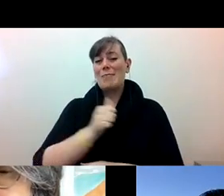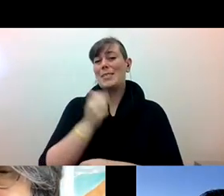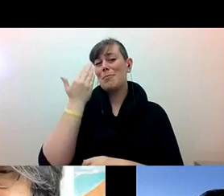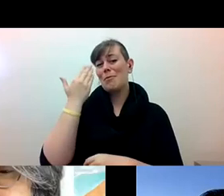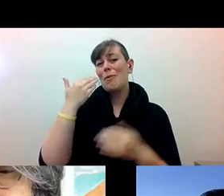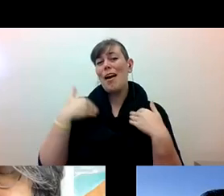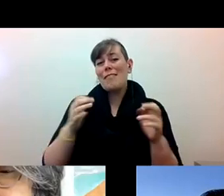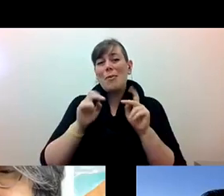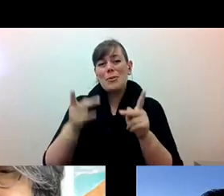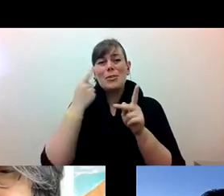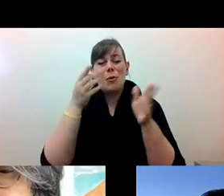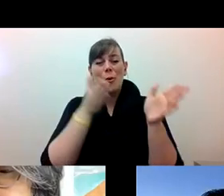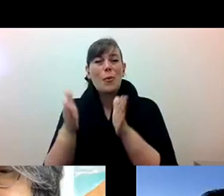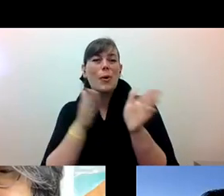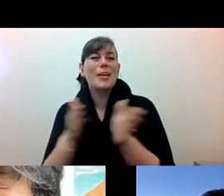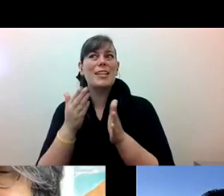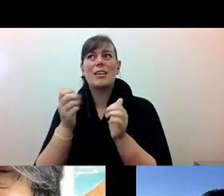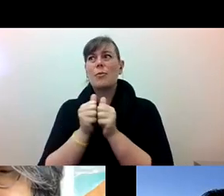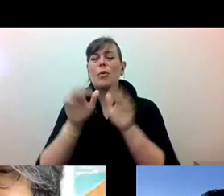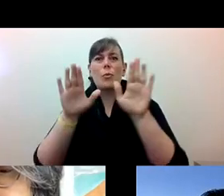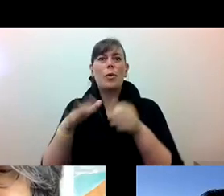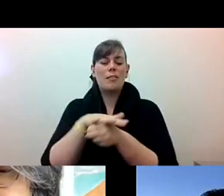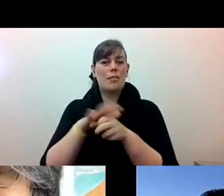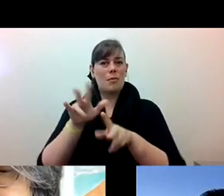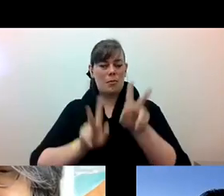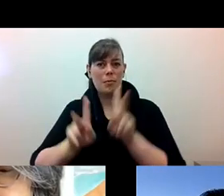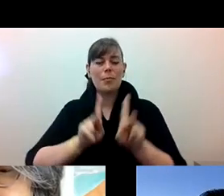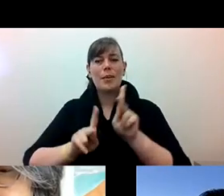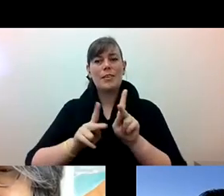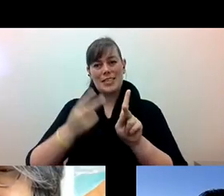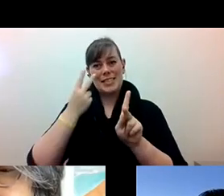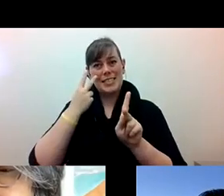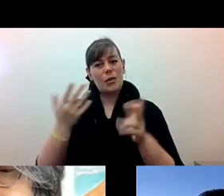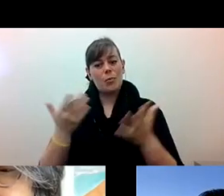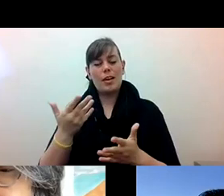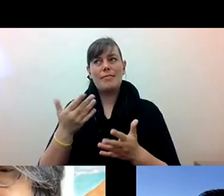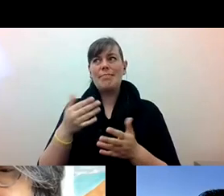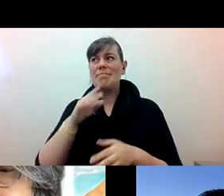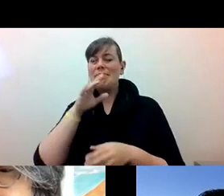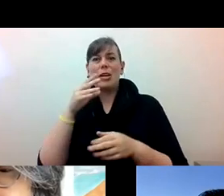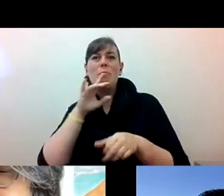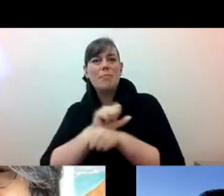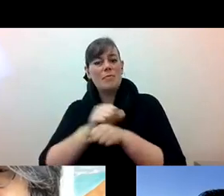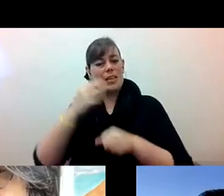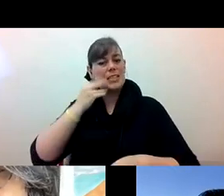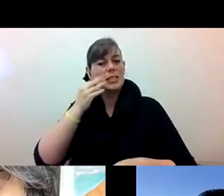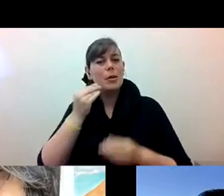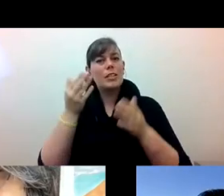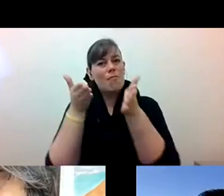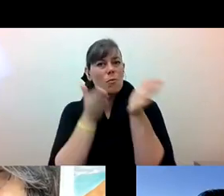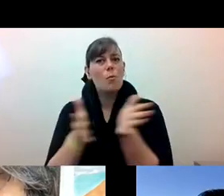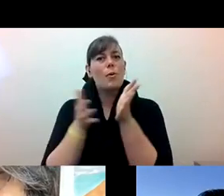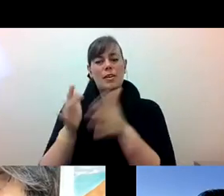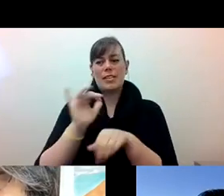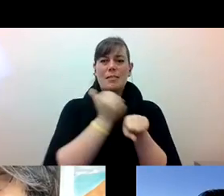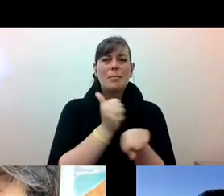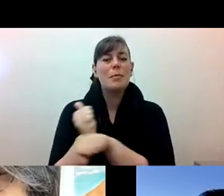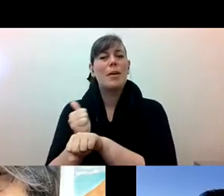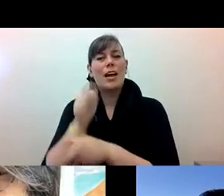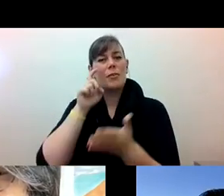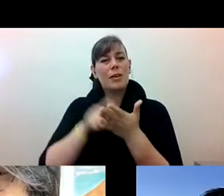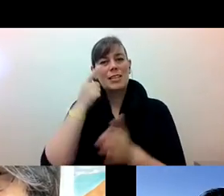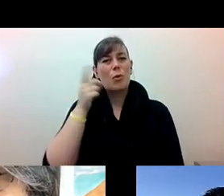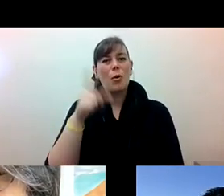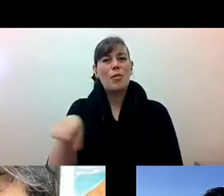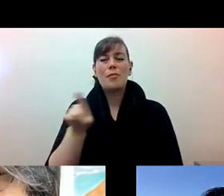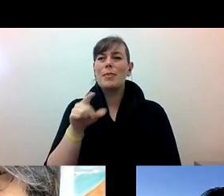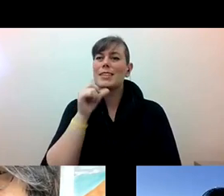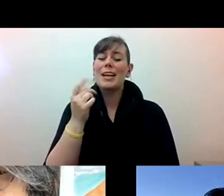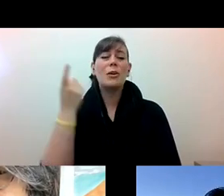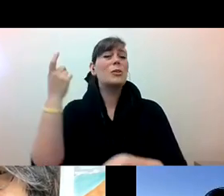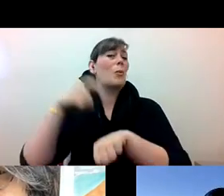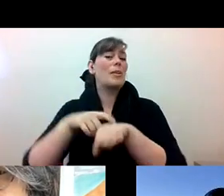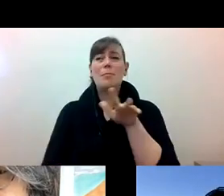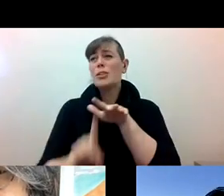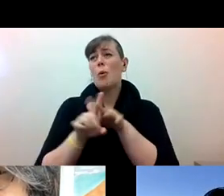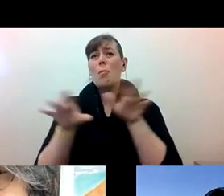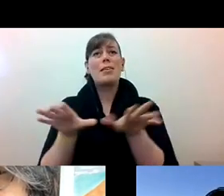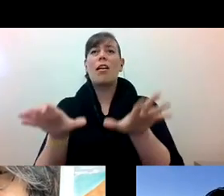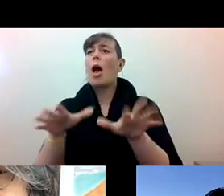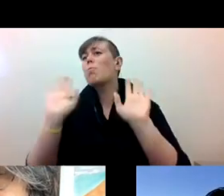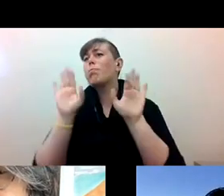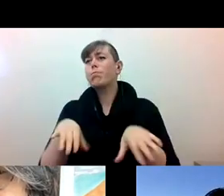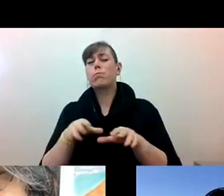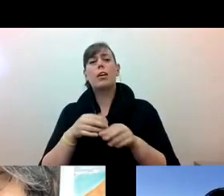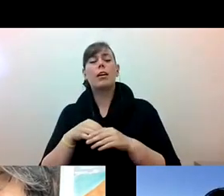Katherine Lee: And Elaine Kim not just to see what it was like to be able to organize with them, but also to recognize that for them this this wasn't like a one time thing that they were doing this was a fight that they had been in